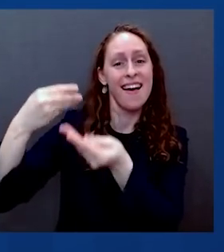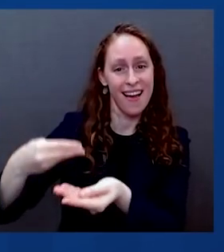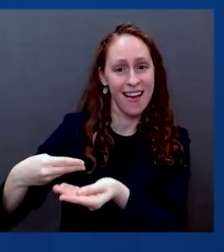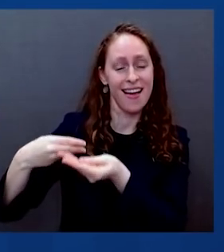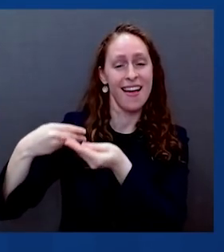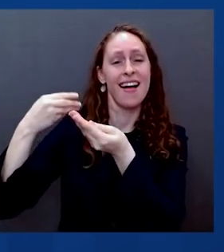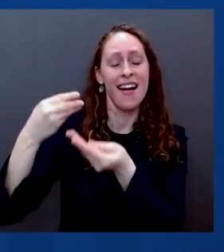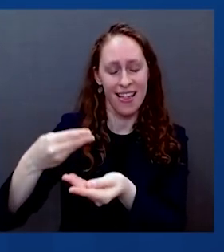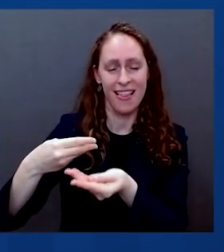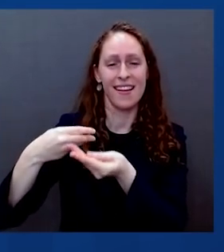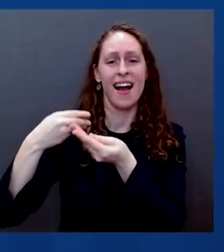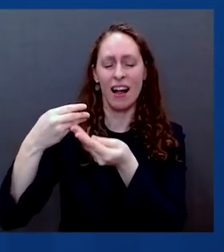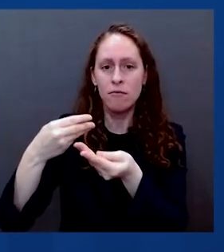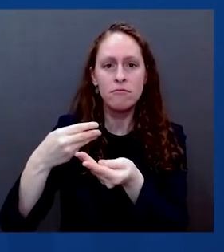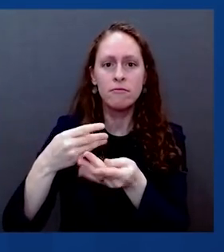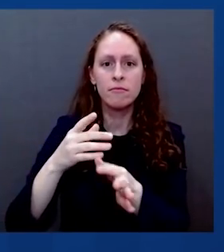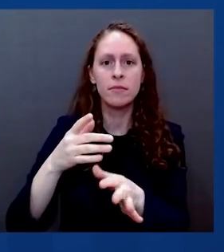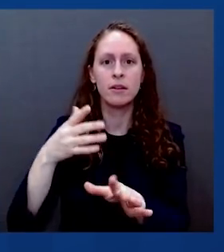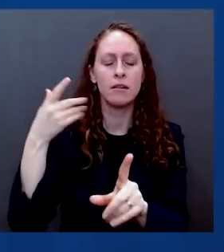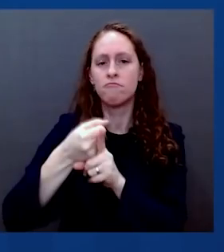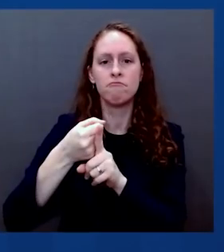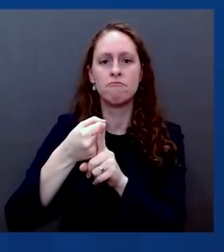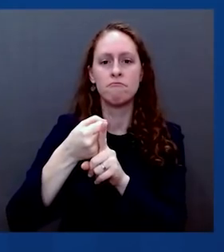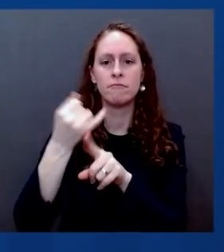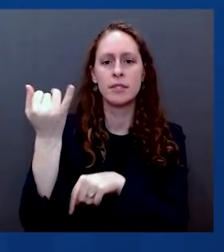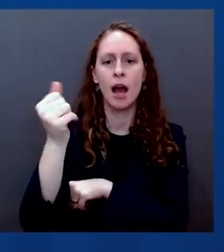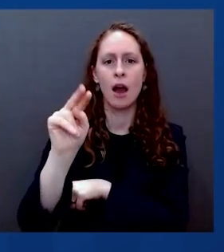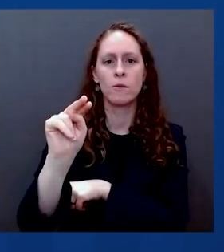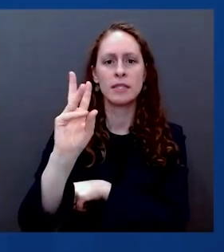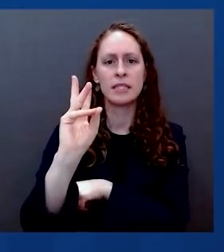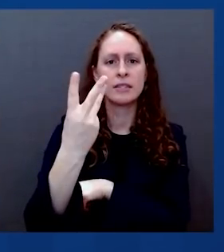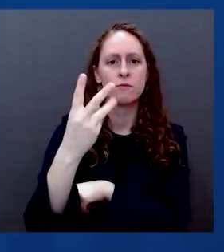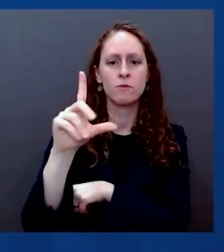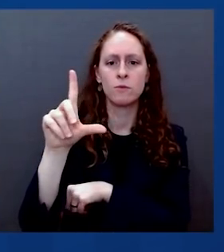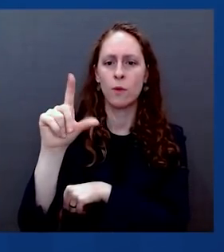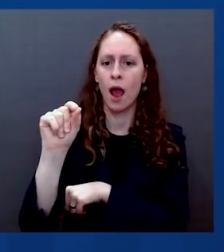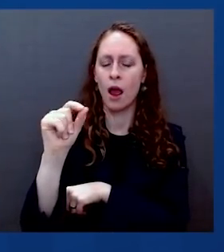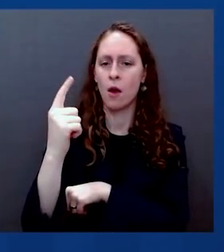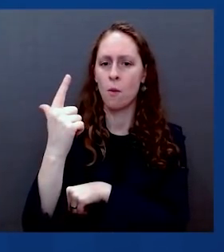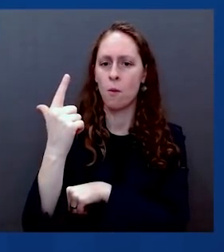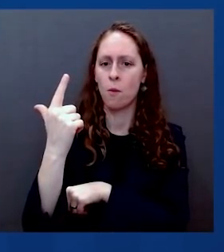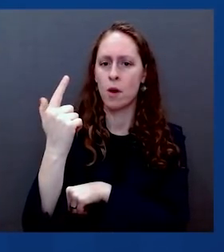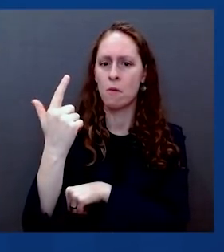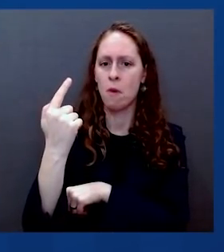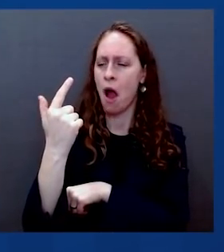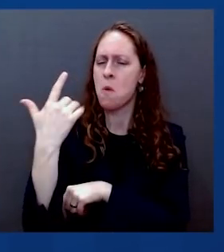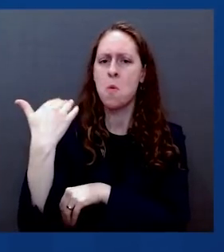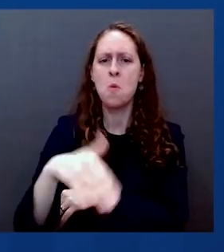empowered and encouraged by a defeated former president, sought to win through violence